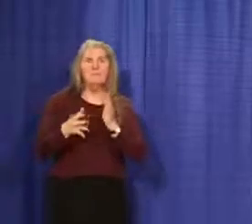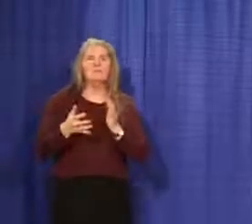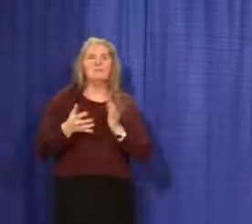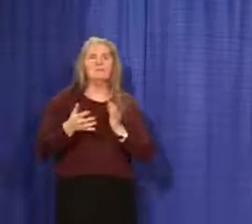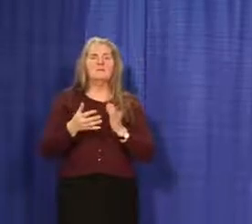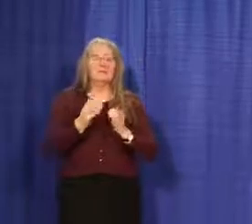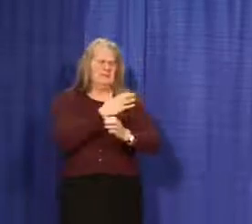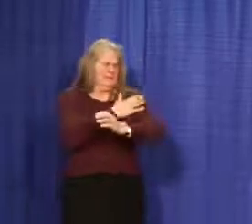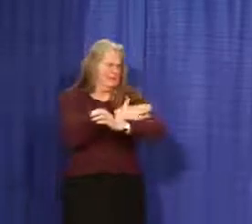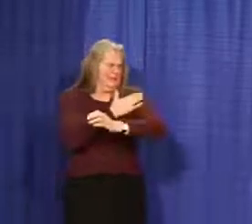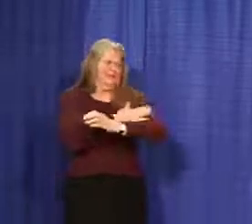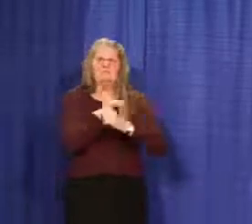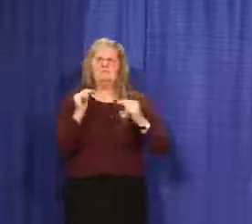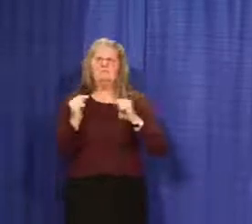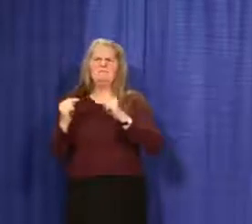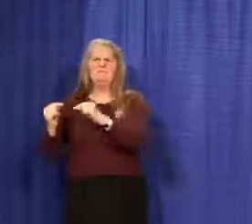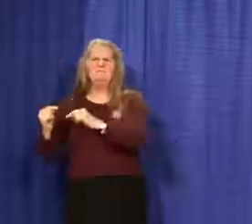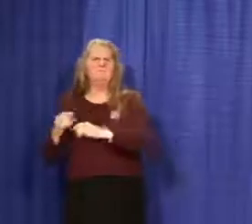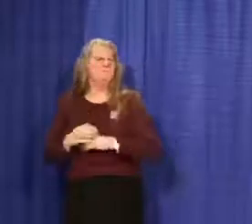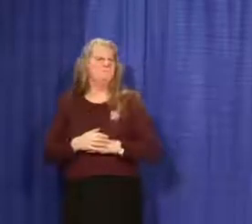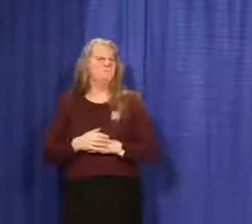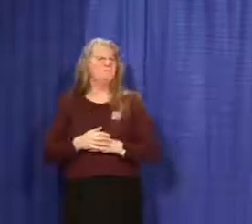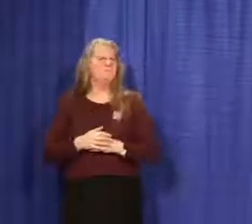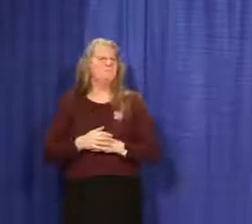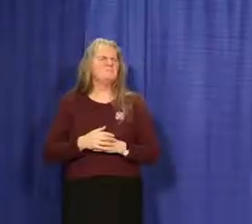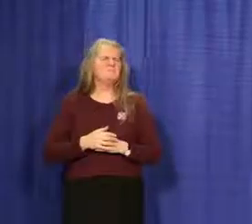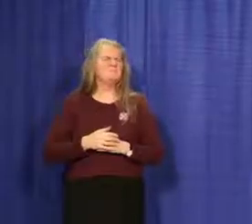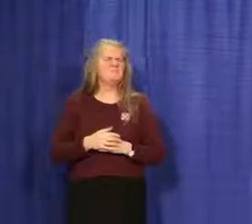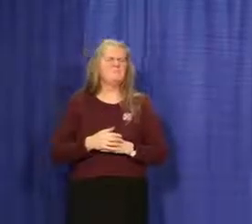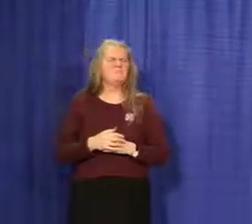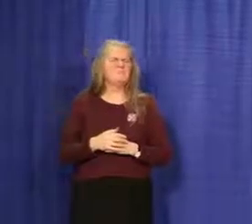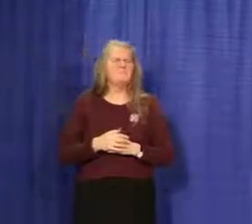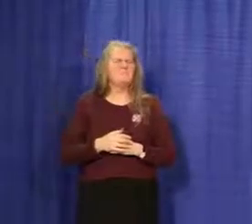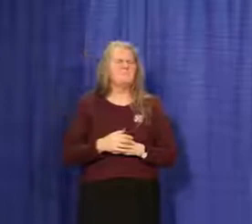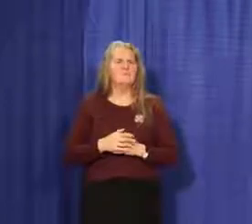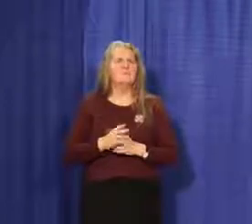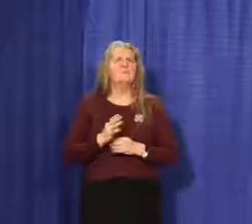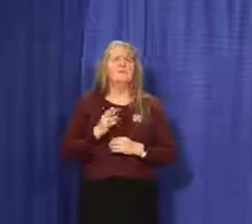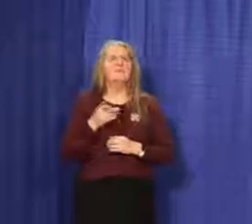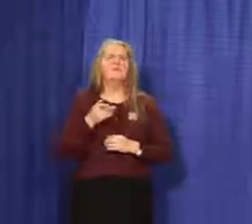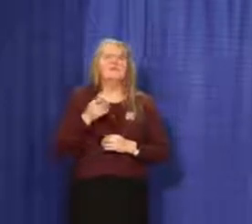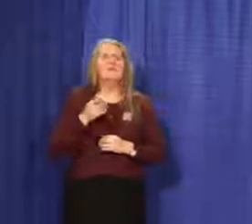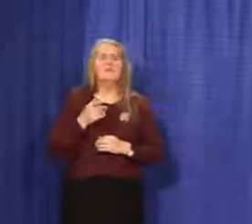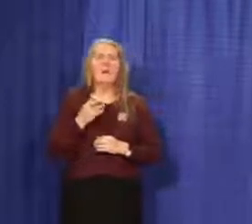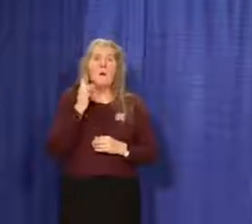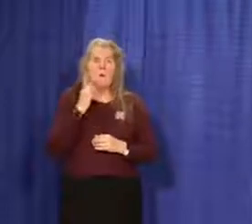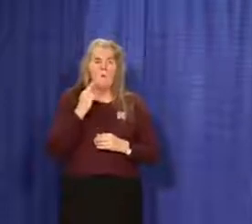Diarrhea, and muscle aches. We will have posted, hopefully